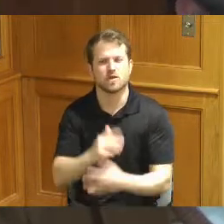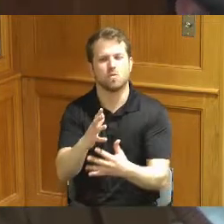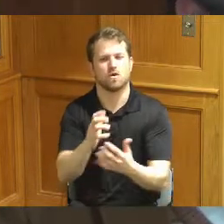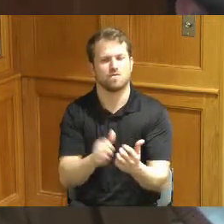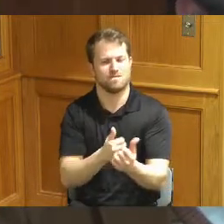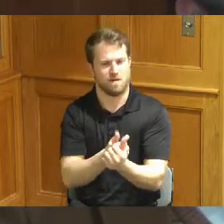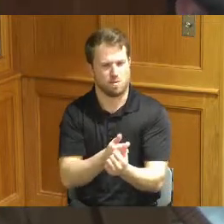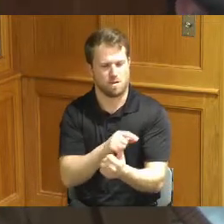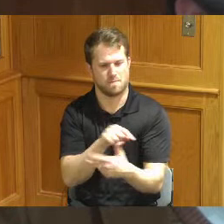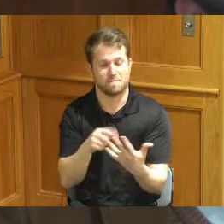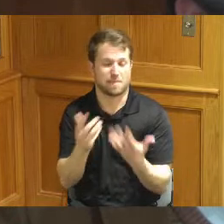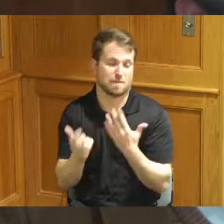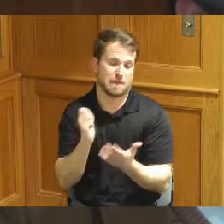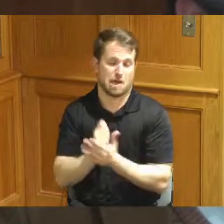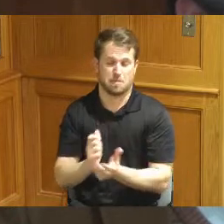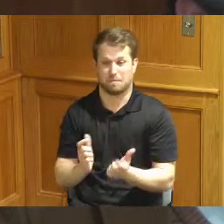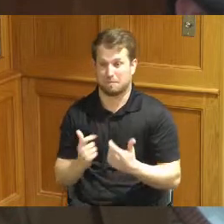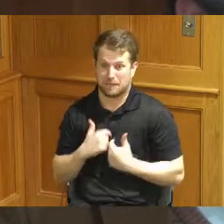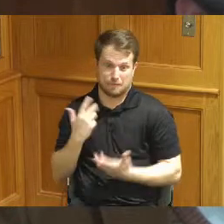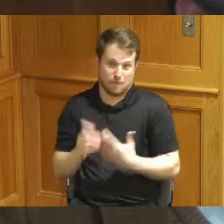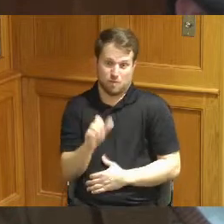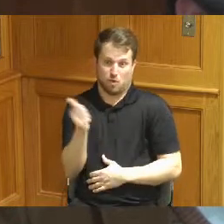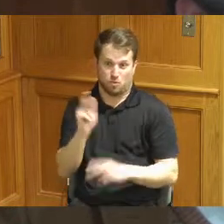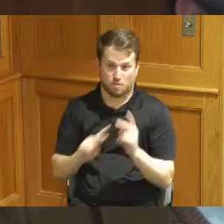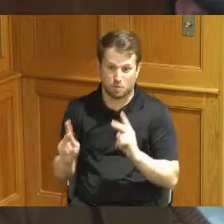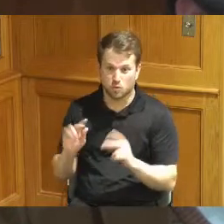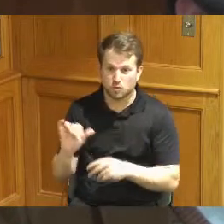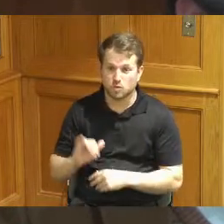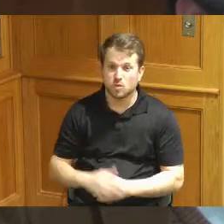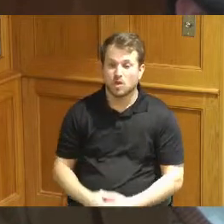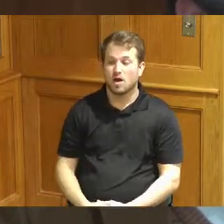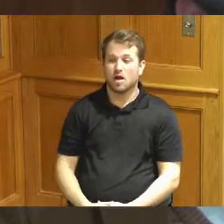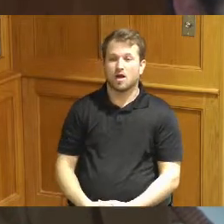helpful at least for me I think for others to you know who who are those organizations